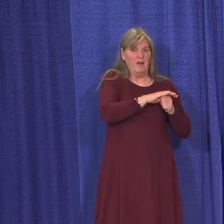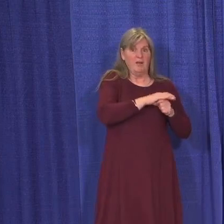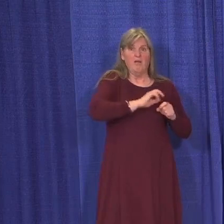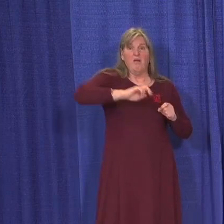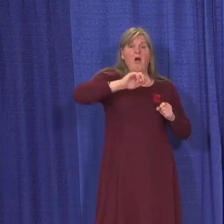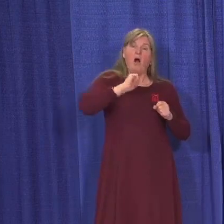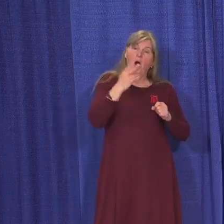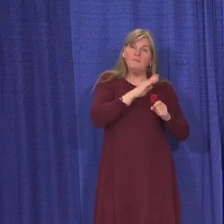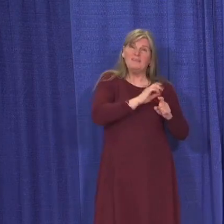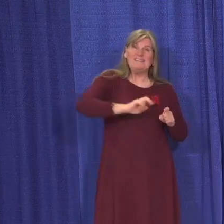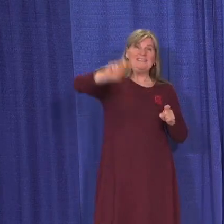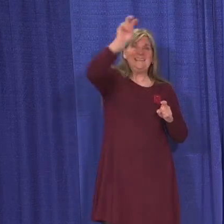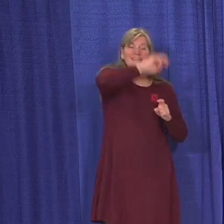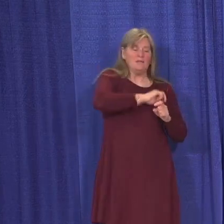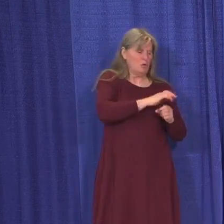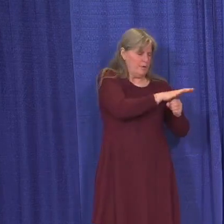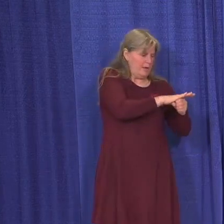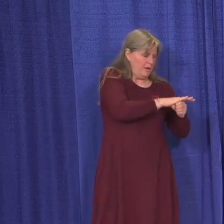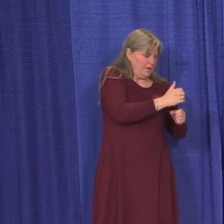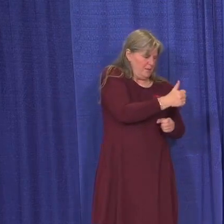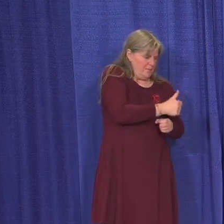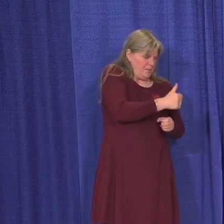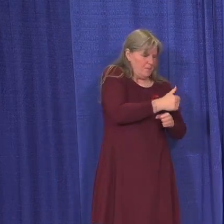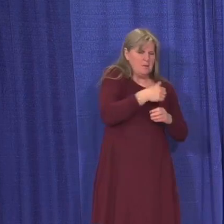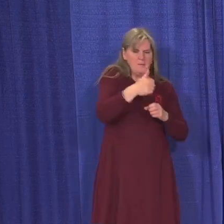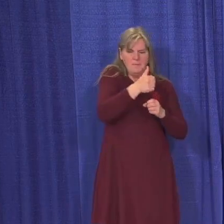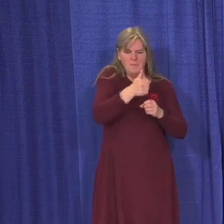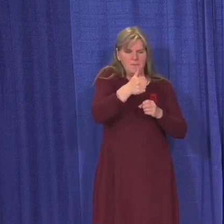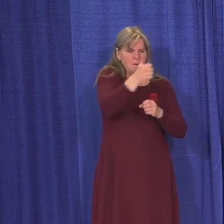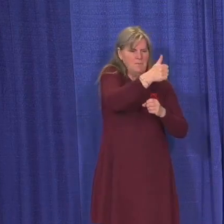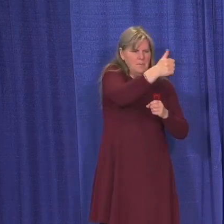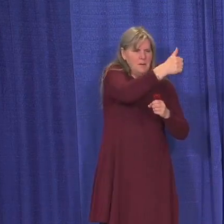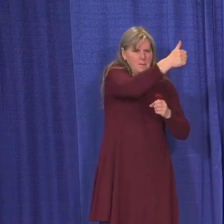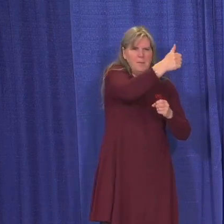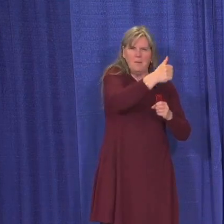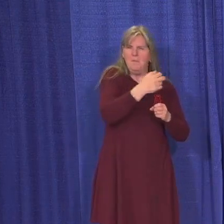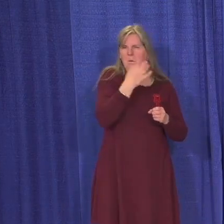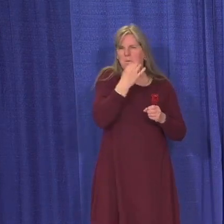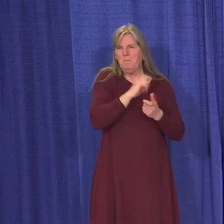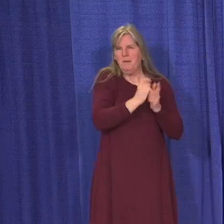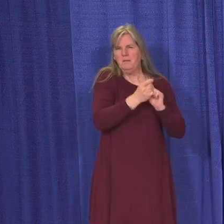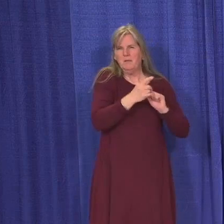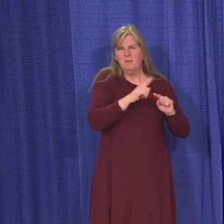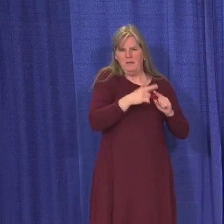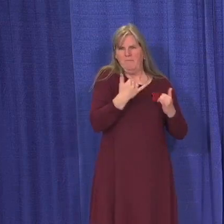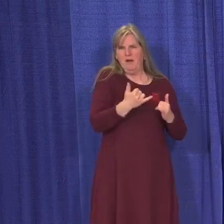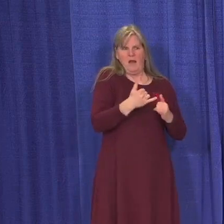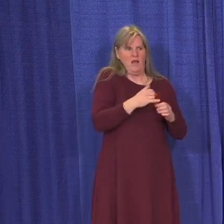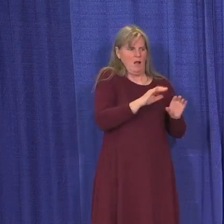many provinces and territories have travel and other restrictions in place.